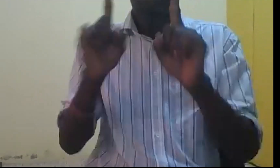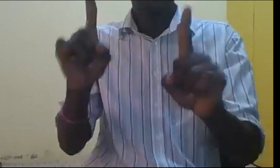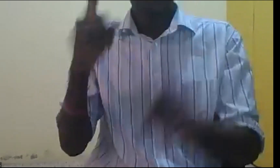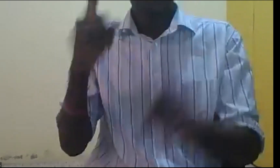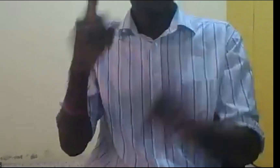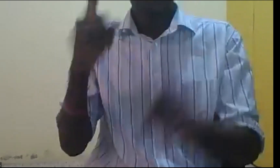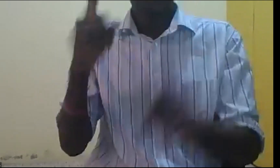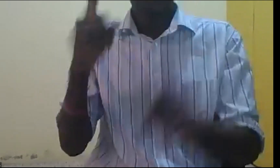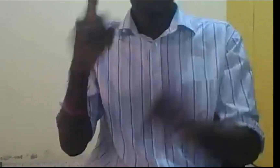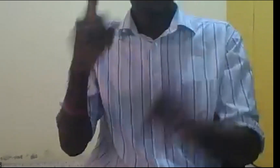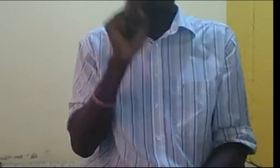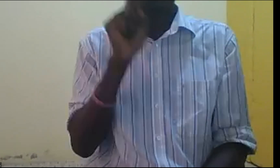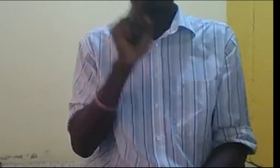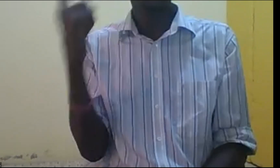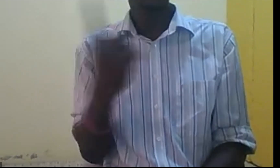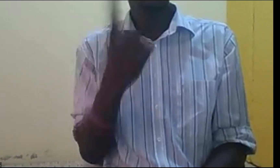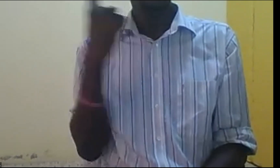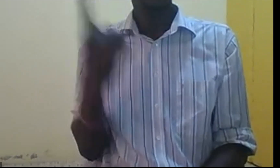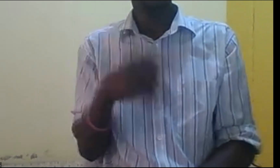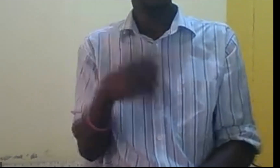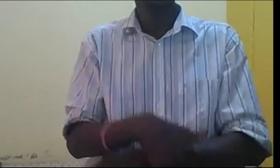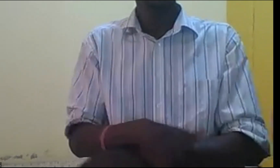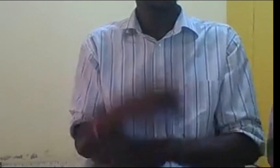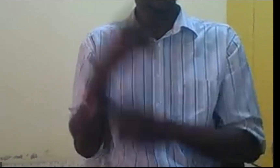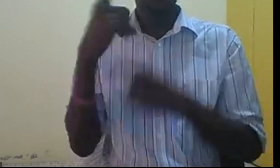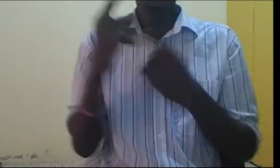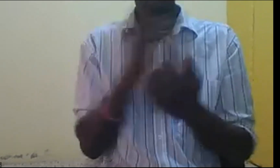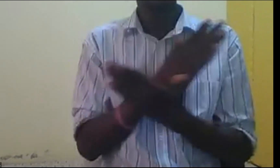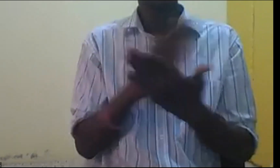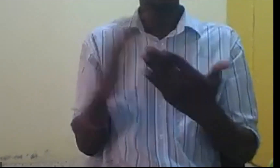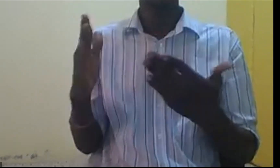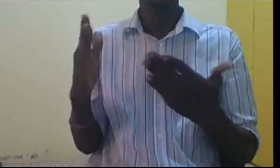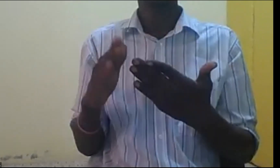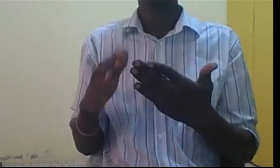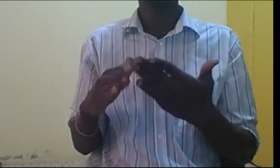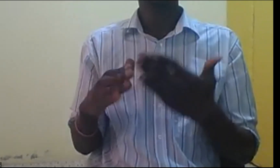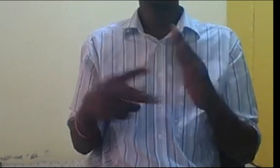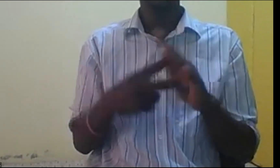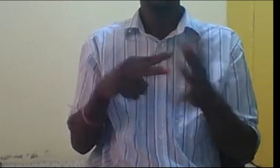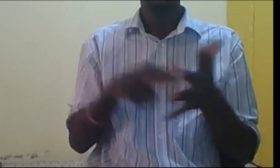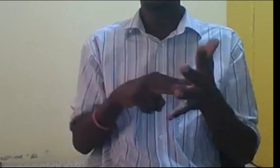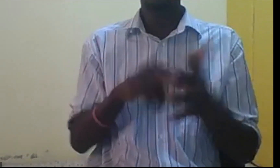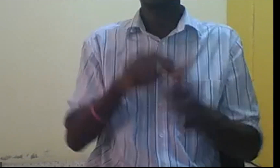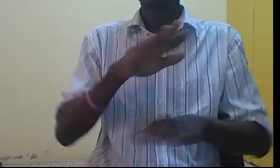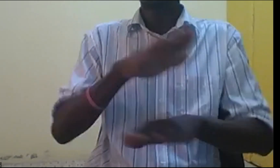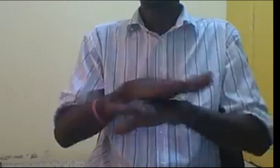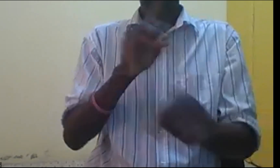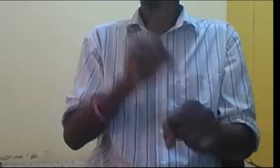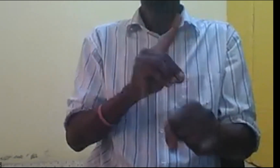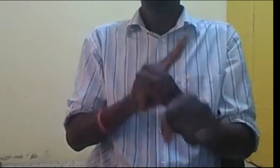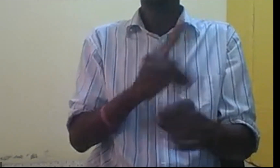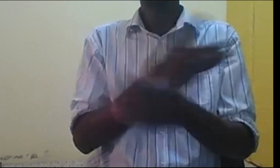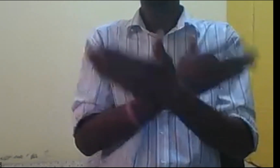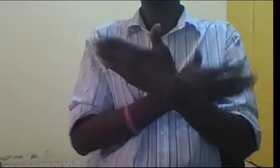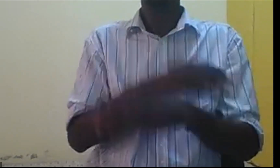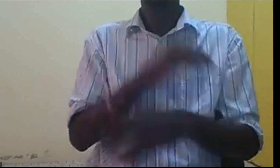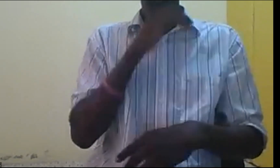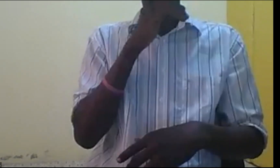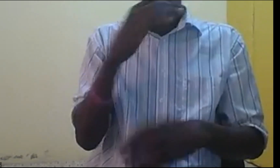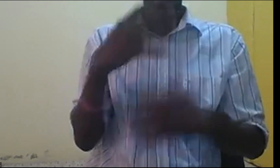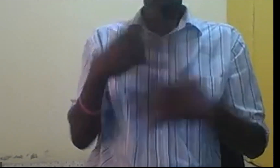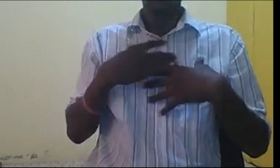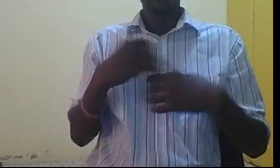We felt it was something which is a challenge. The Me on disability as well is not well known.